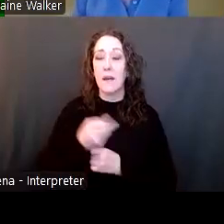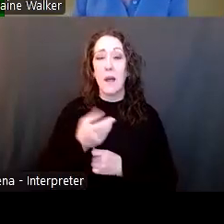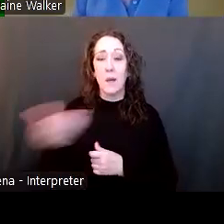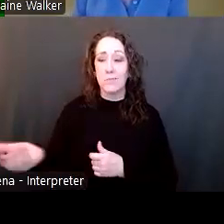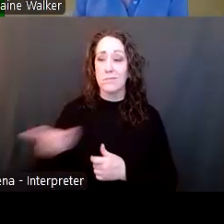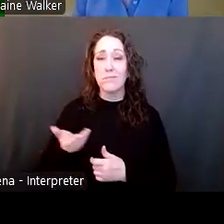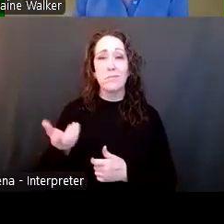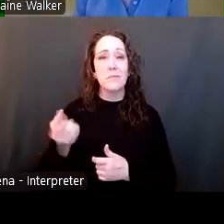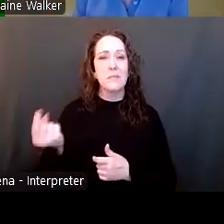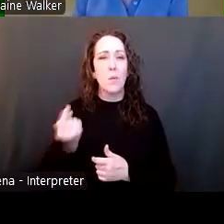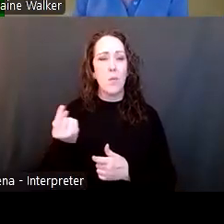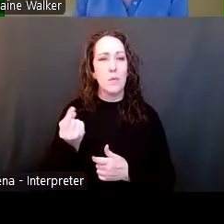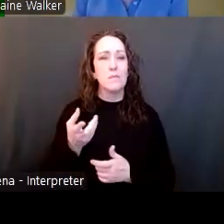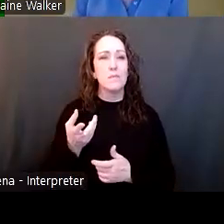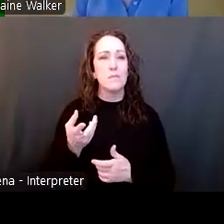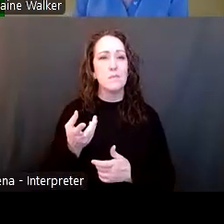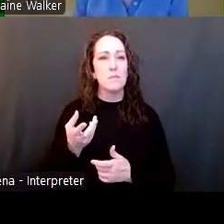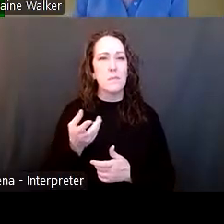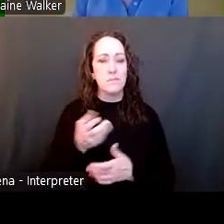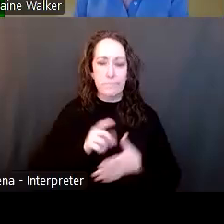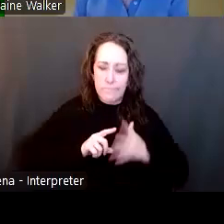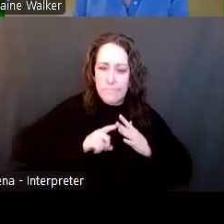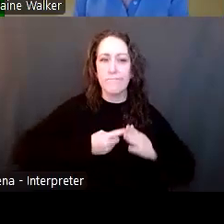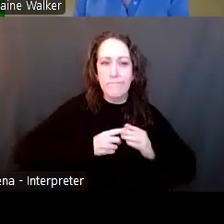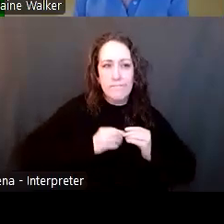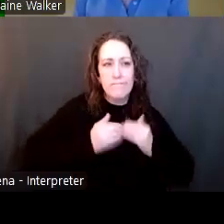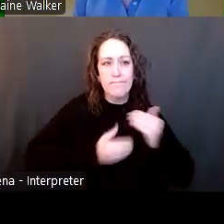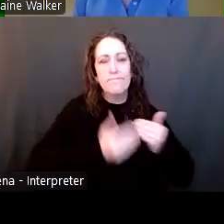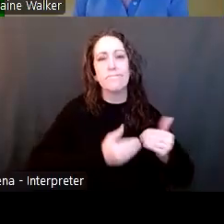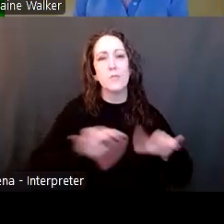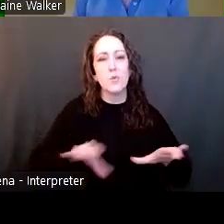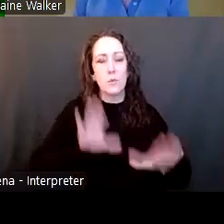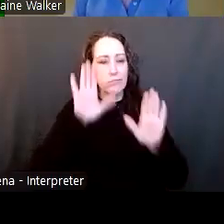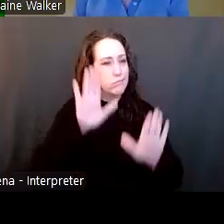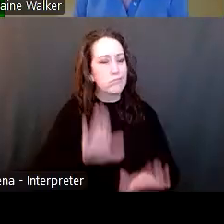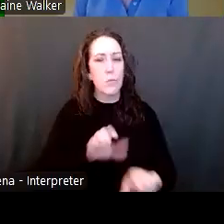uh really a a Pioneer and someone who's doing excellent work and has been doing excellent